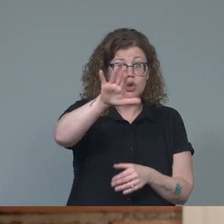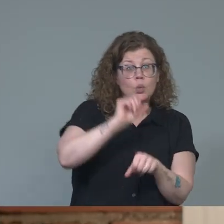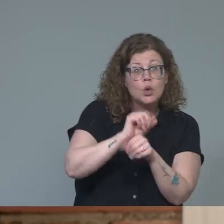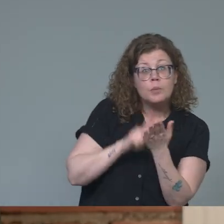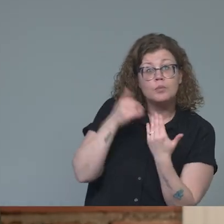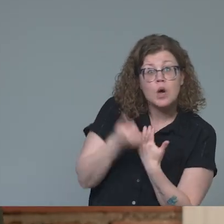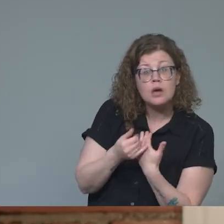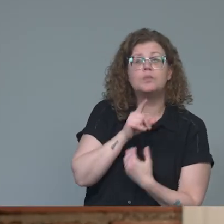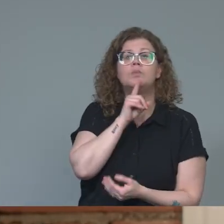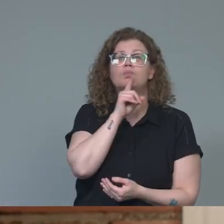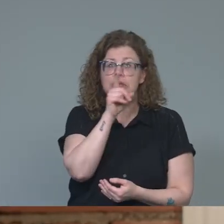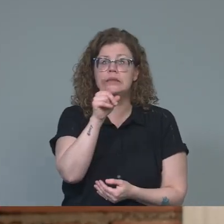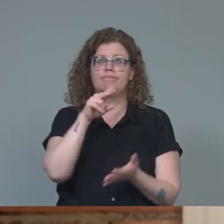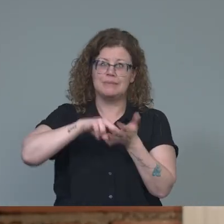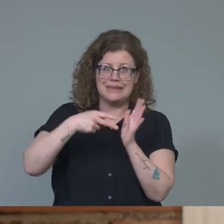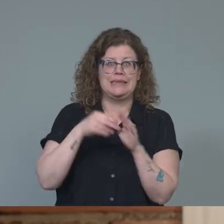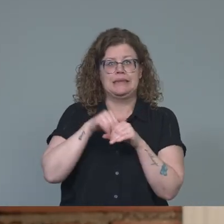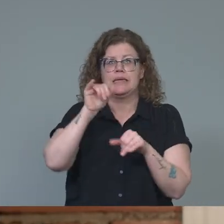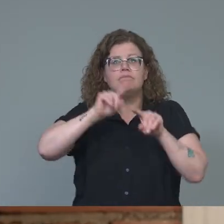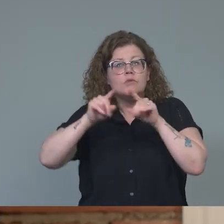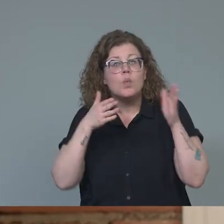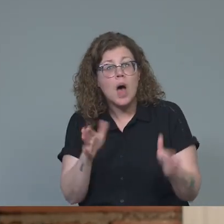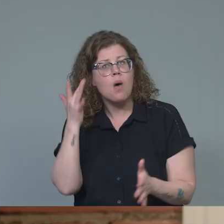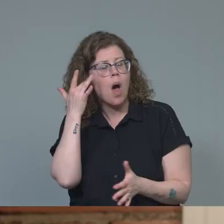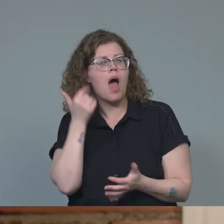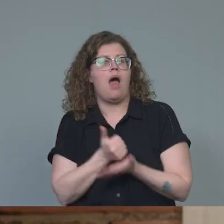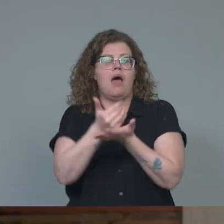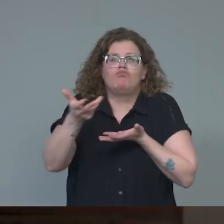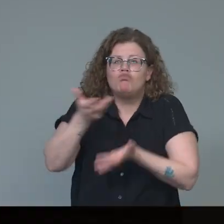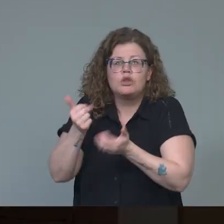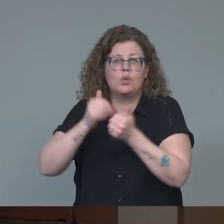with the world. Activism, artivism, it's a way to engage community.